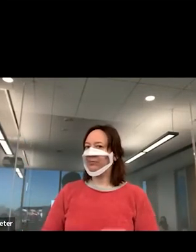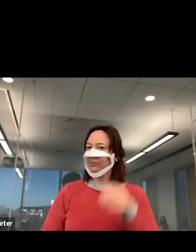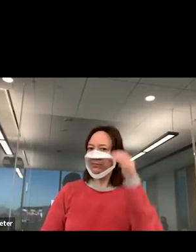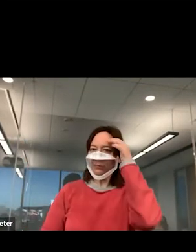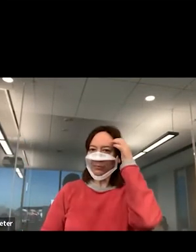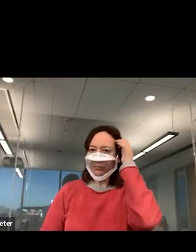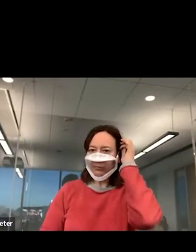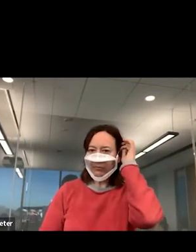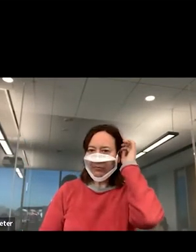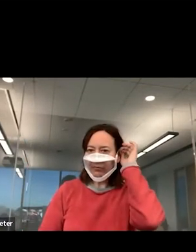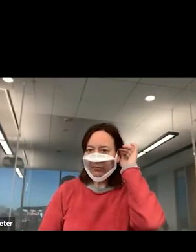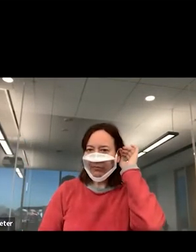anyone questions